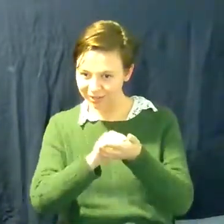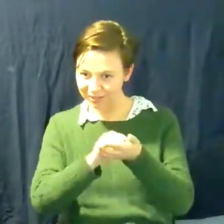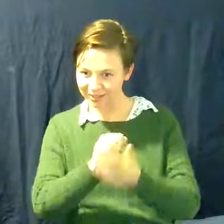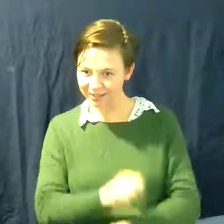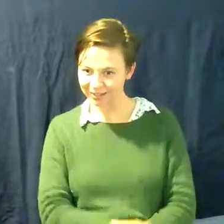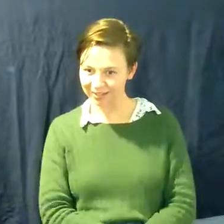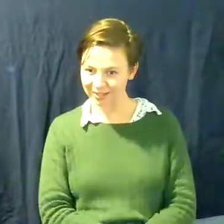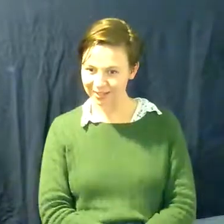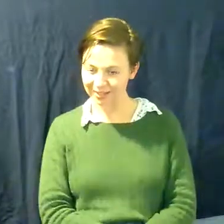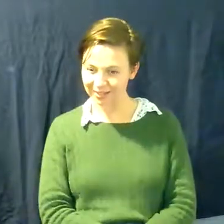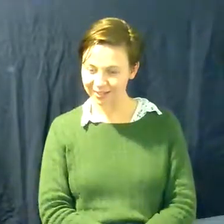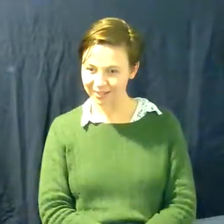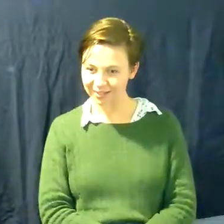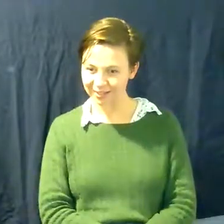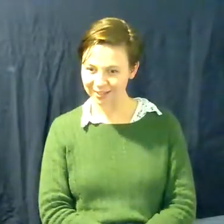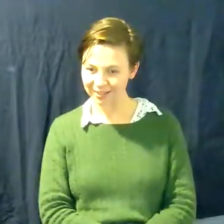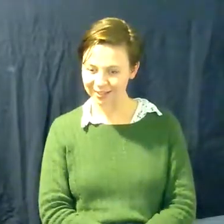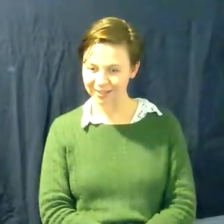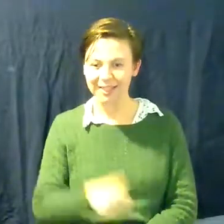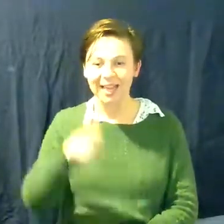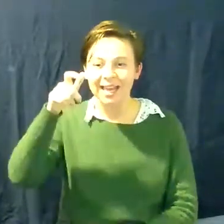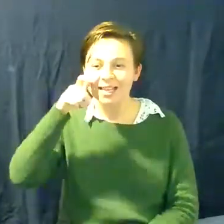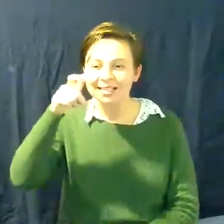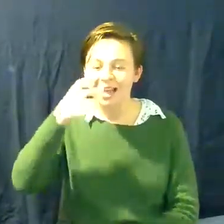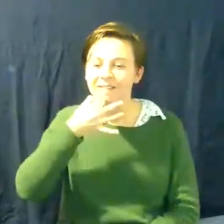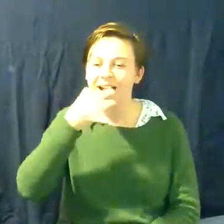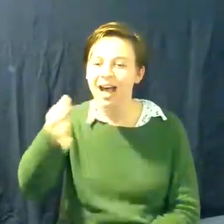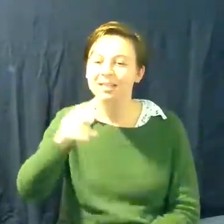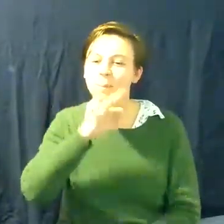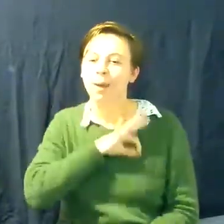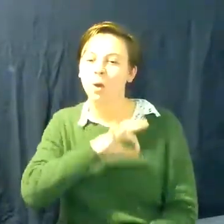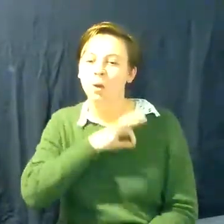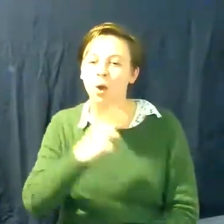So Paola is interested. Great to hear